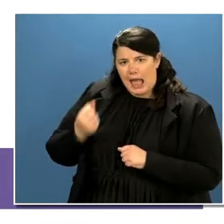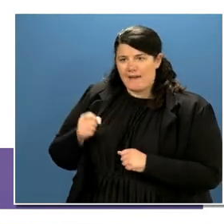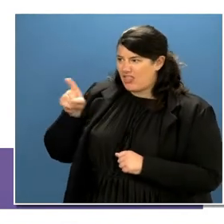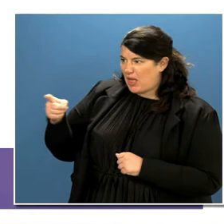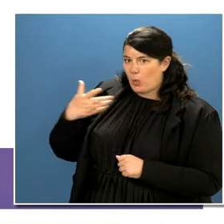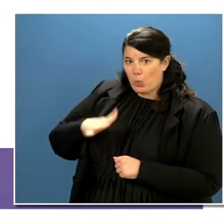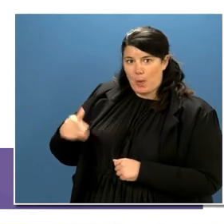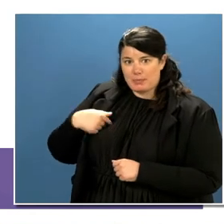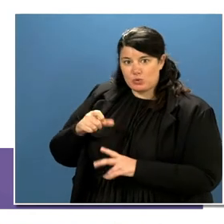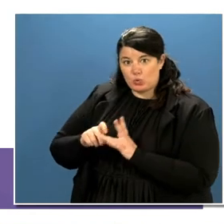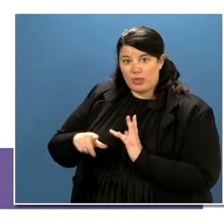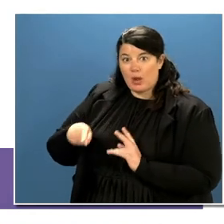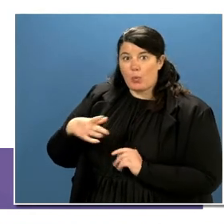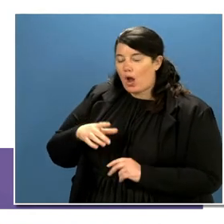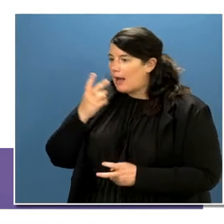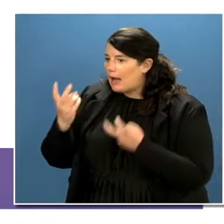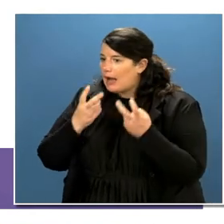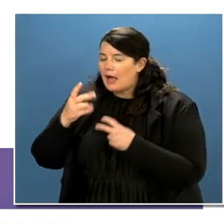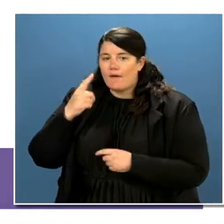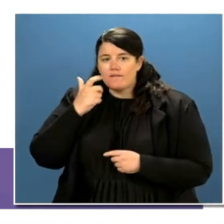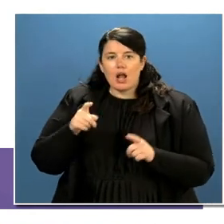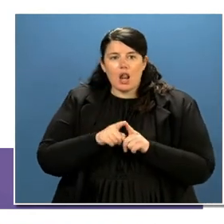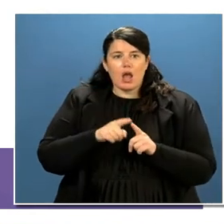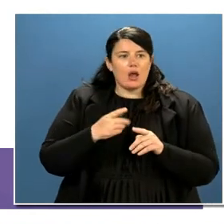do that because they couldn't find a normal job for me so they just thought